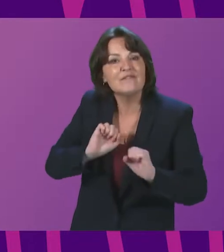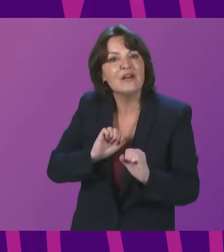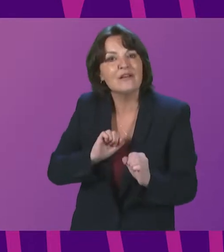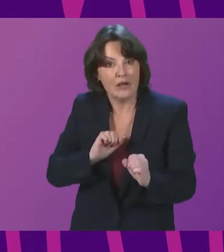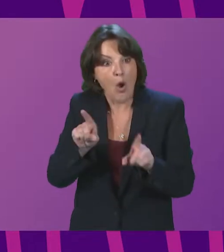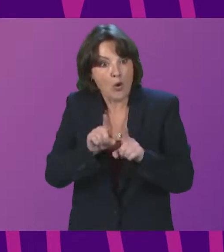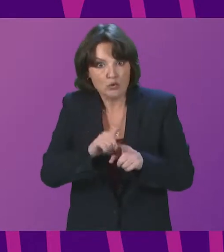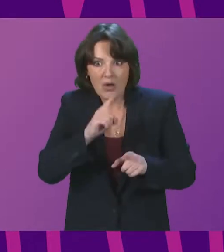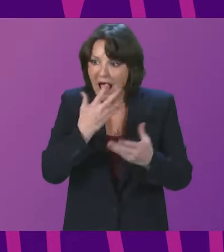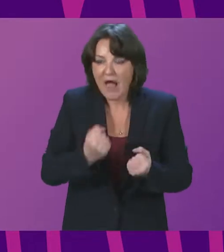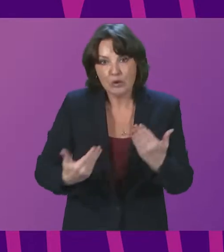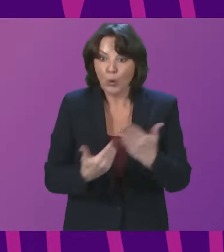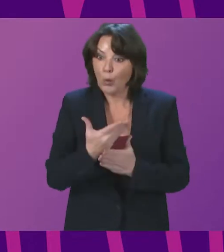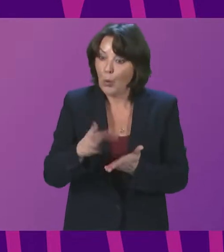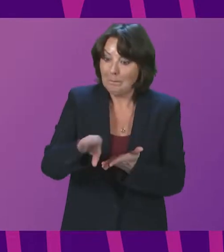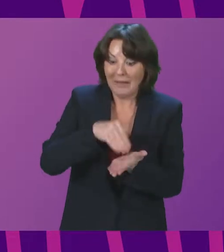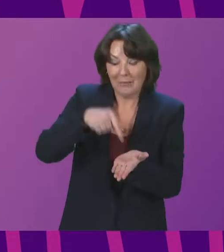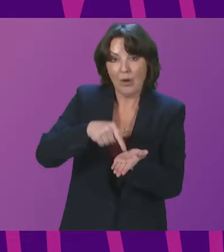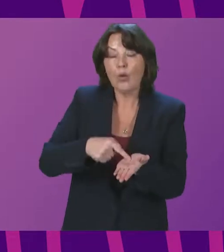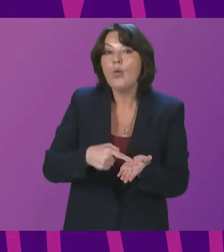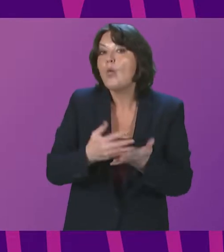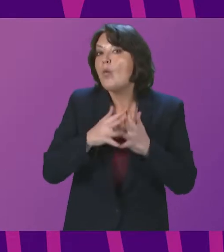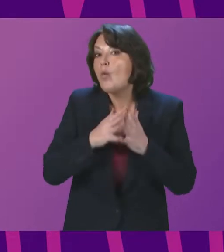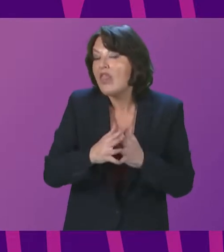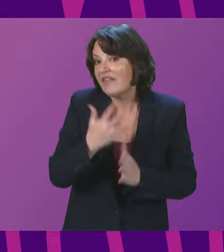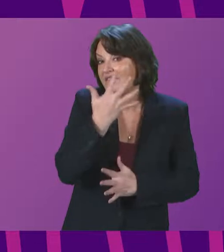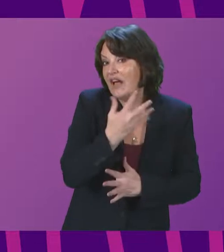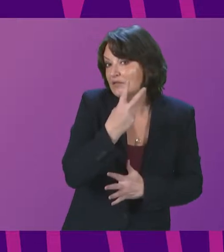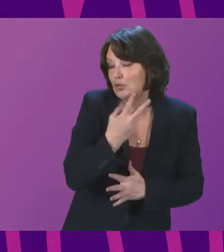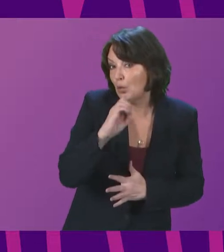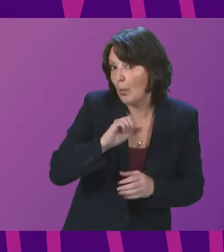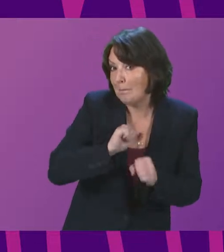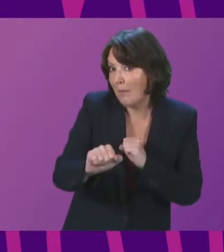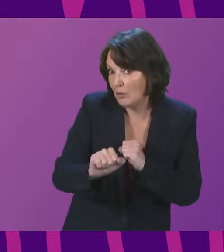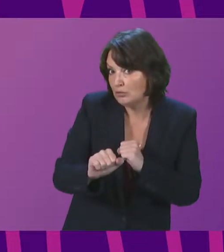a new payment that is worth £520 a year for those who are caring for more than one person.